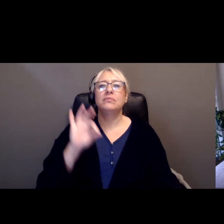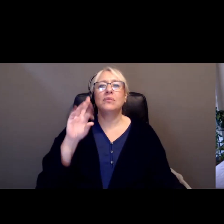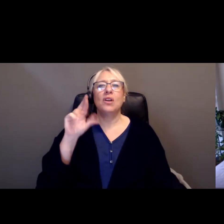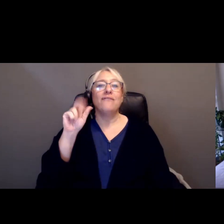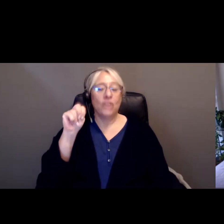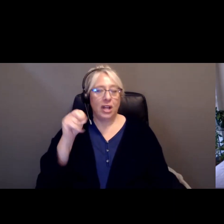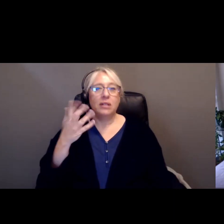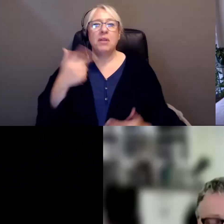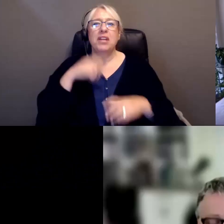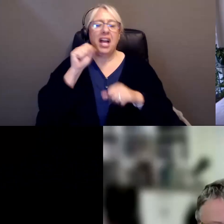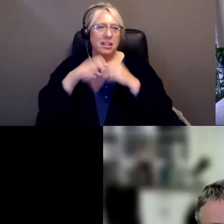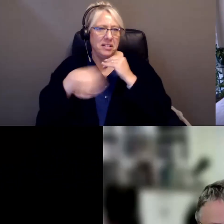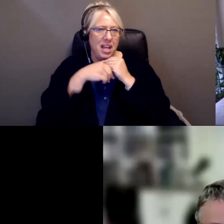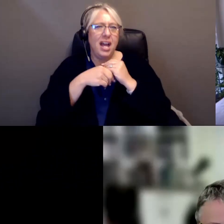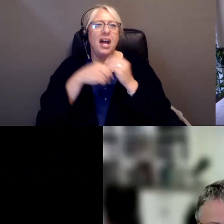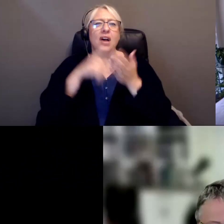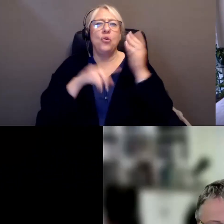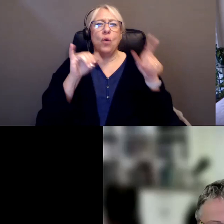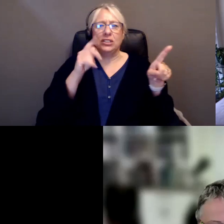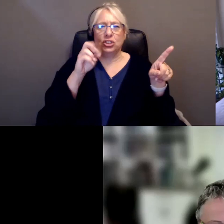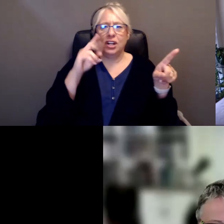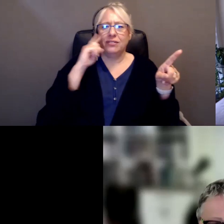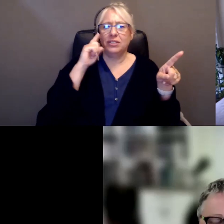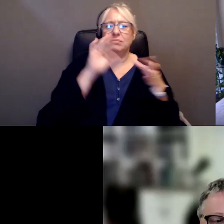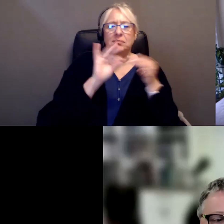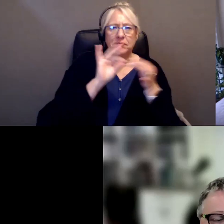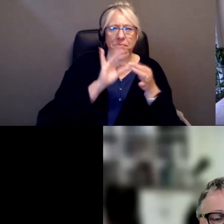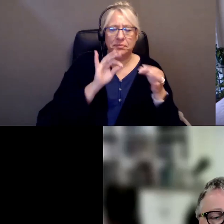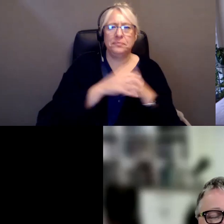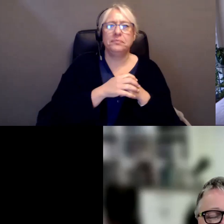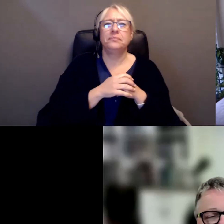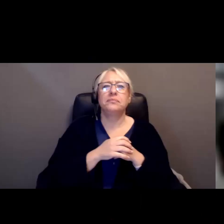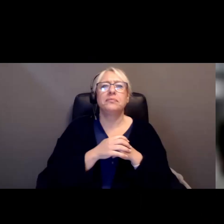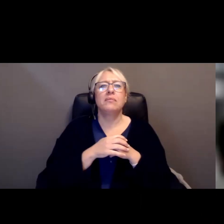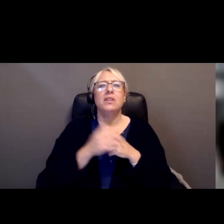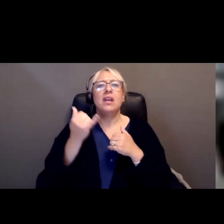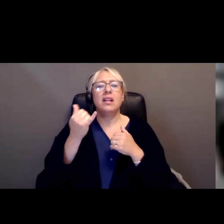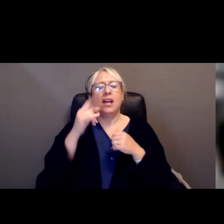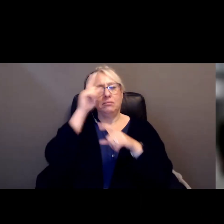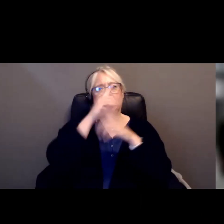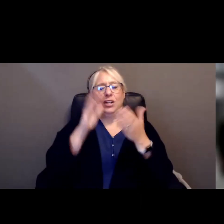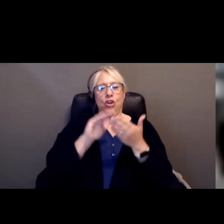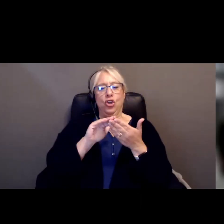Jennifer has also said. And I guess in terms of thinking about community-based research,